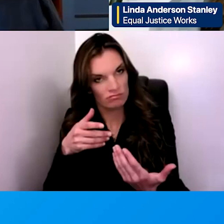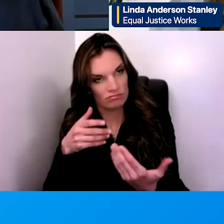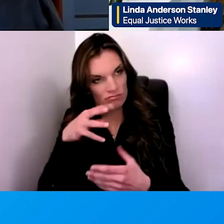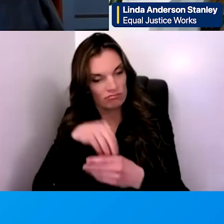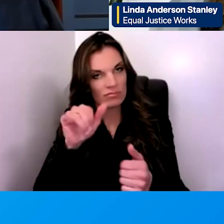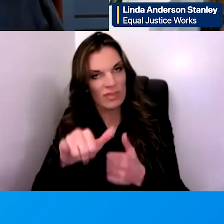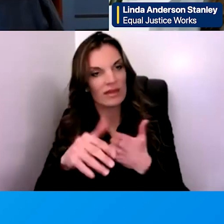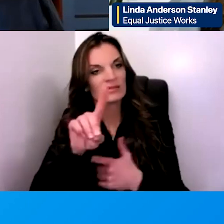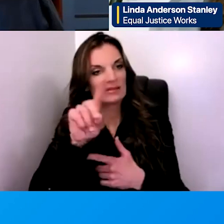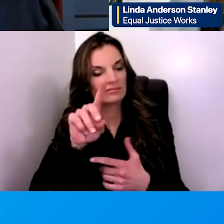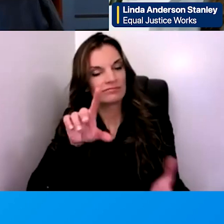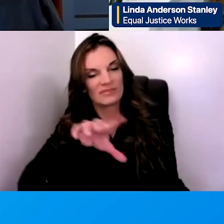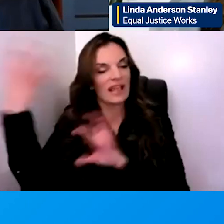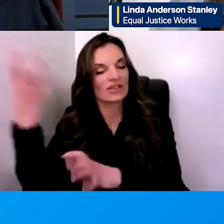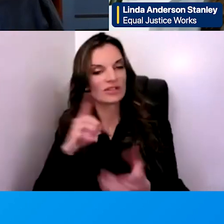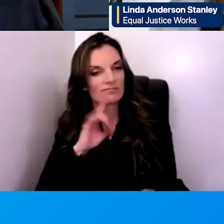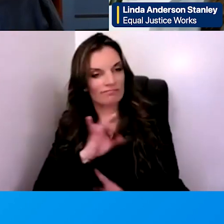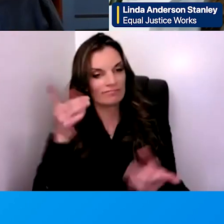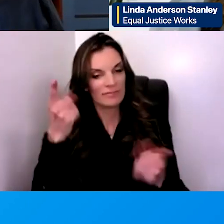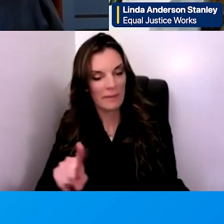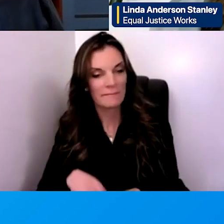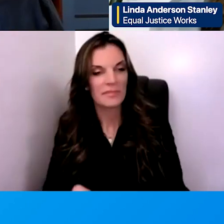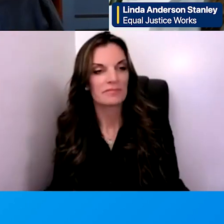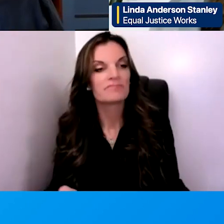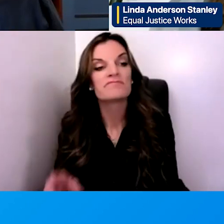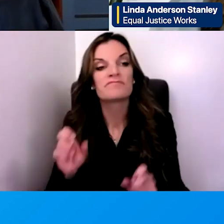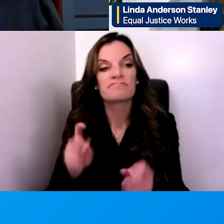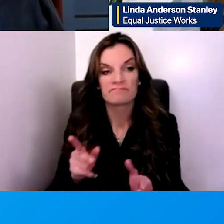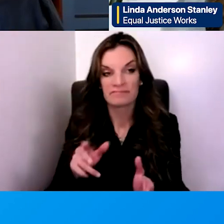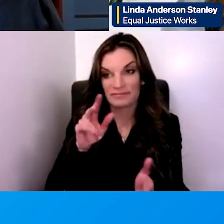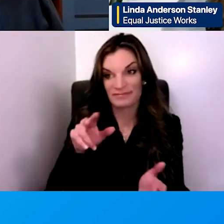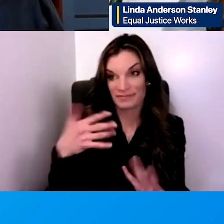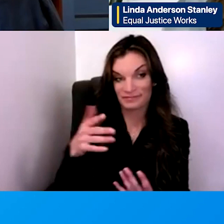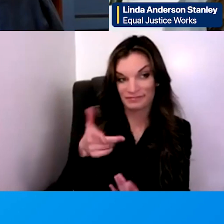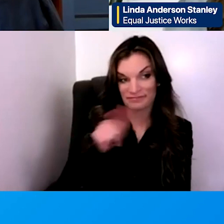Well, thanks. Your point about chasing data down from the Government.